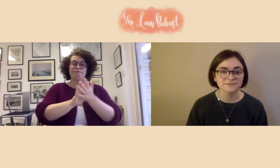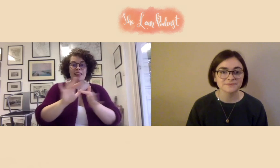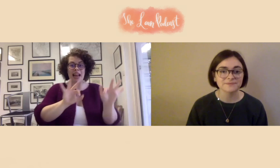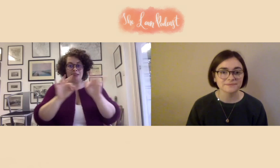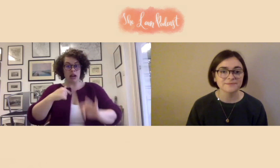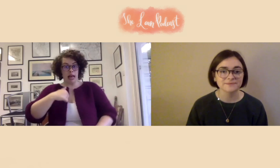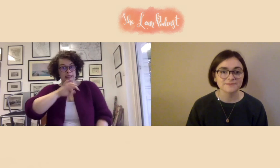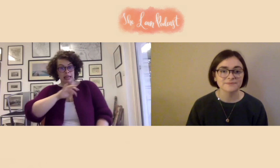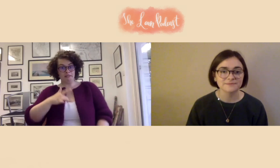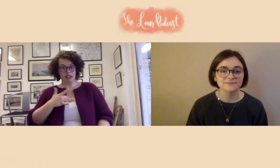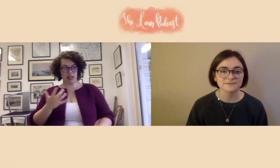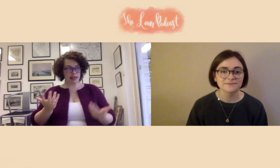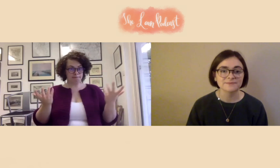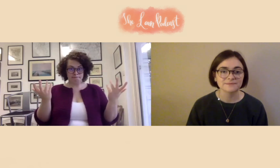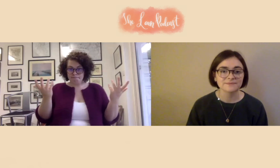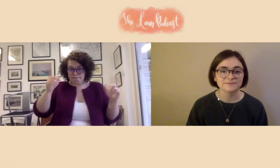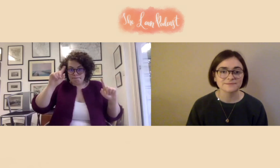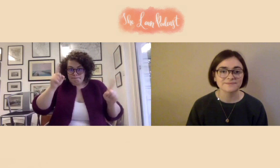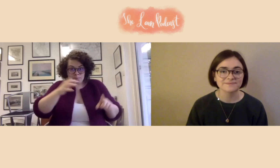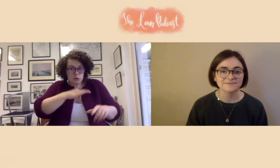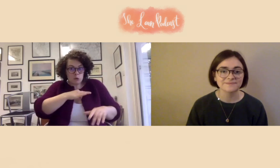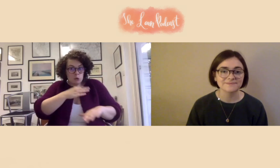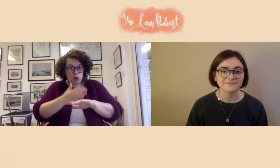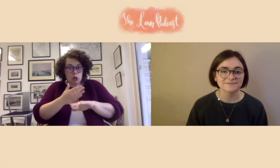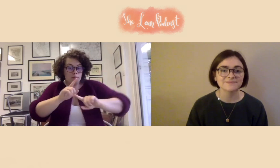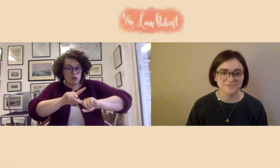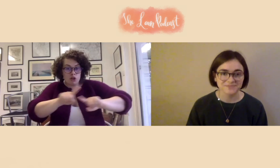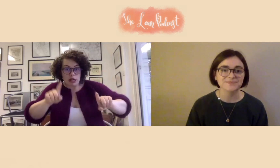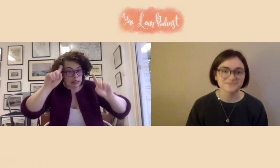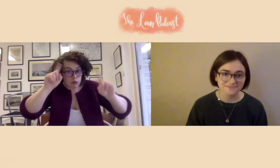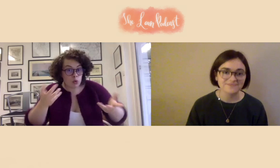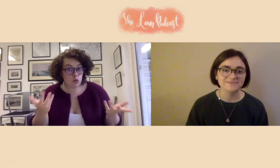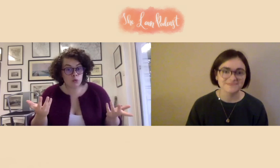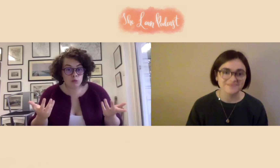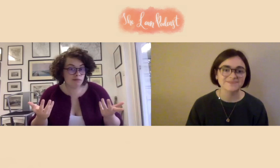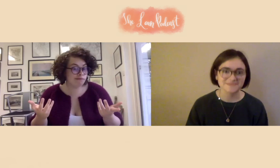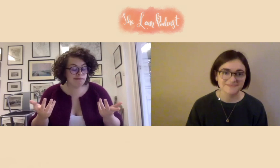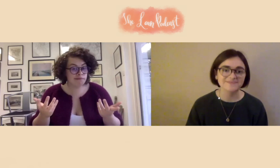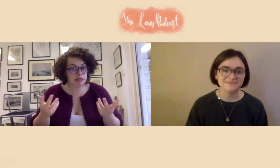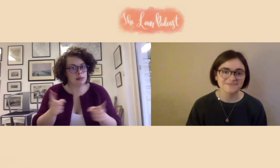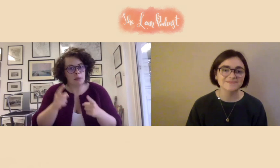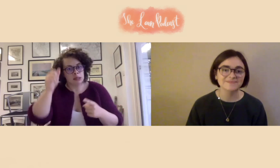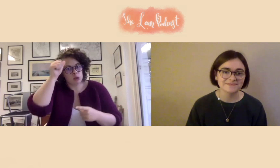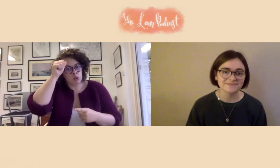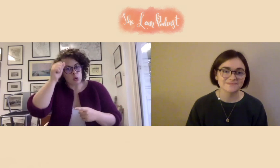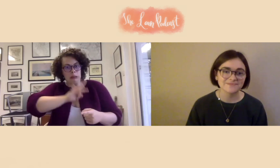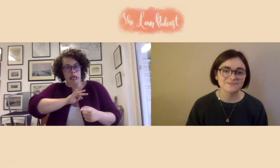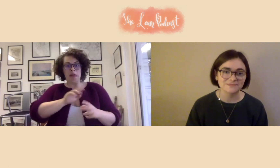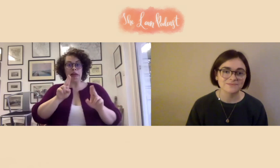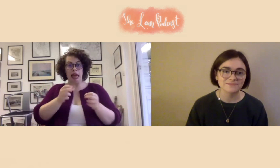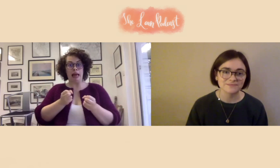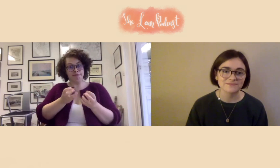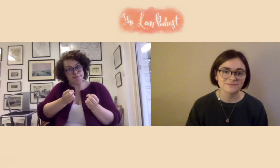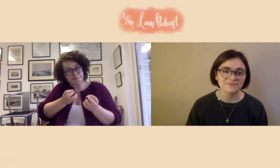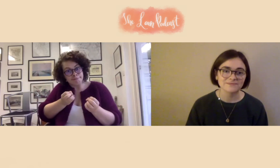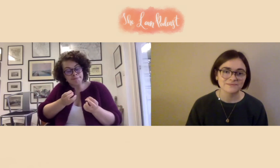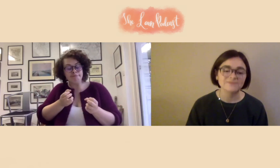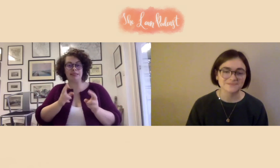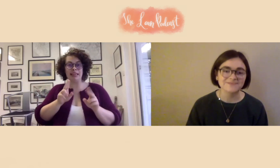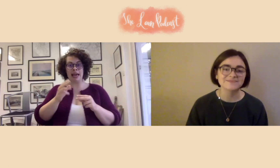you finished your task, you turn off your computer. And it's like, well, I don't know how well that was. You don't have that feedback from the deaf community.